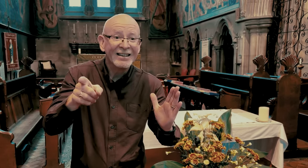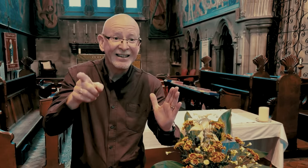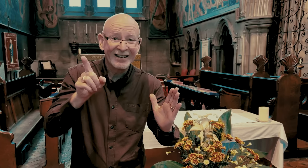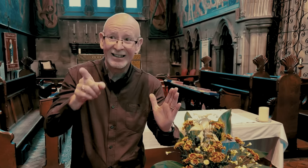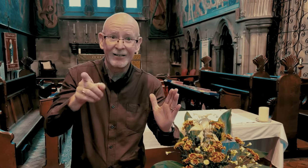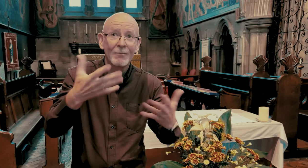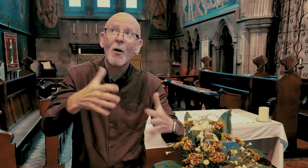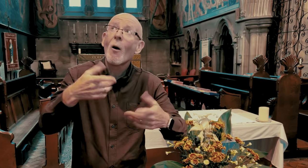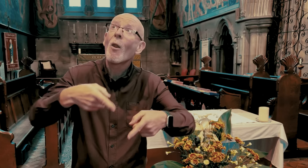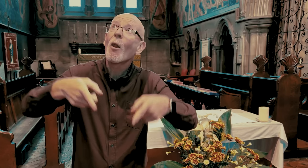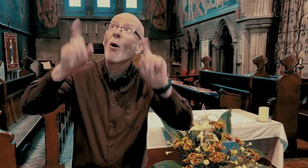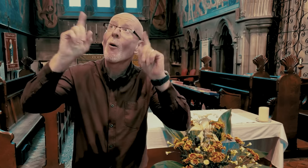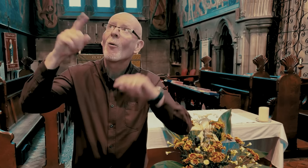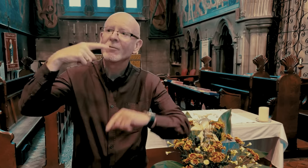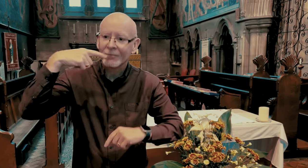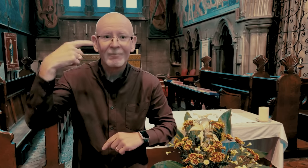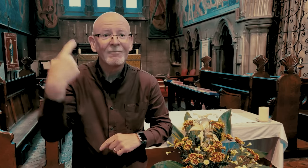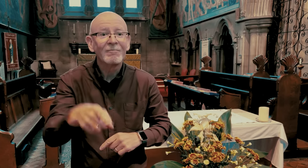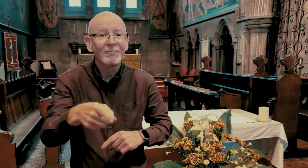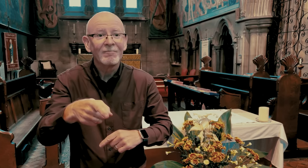which the Lord had given to Israel.